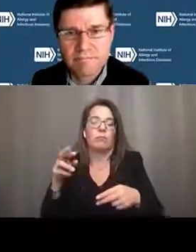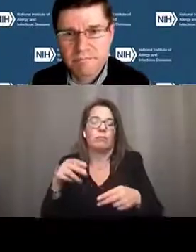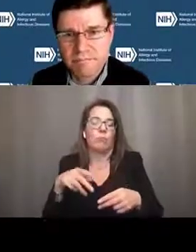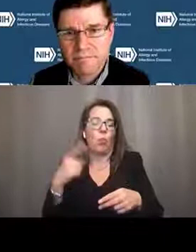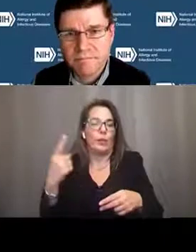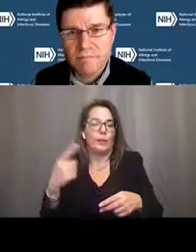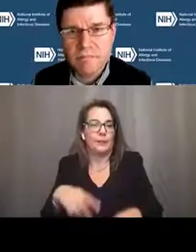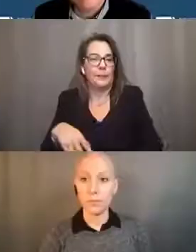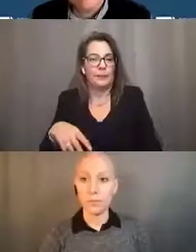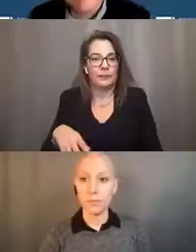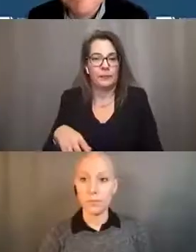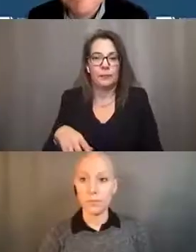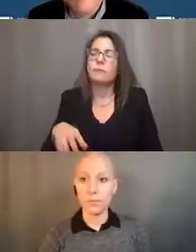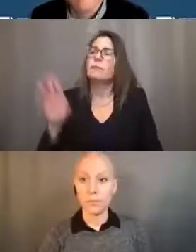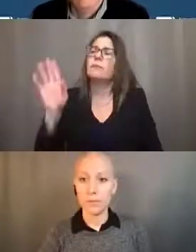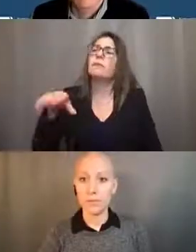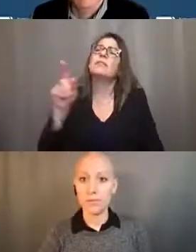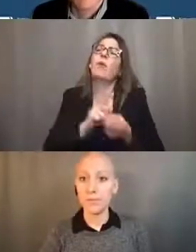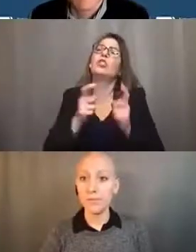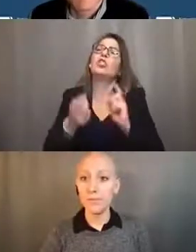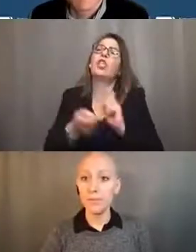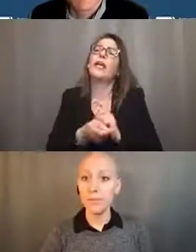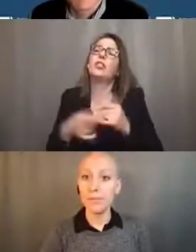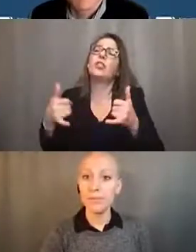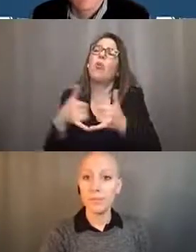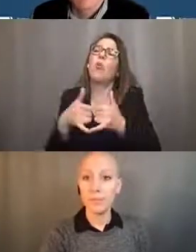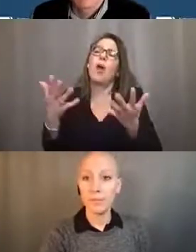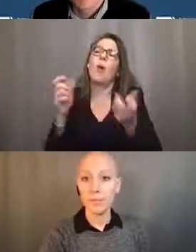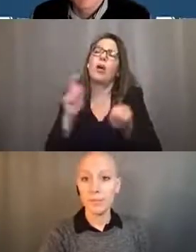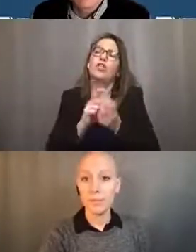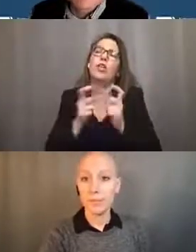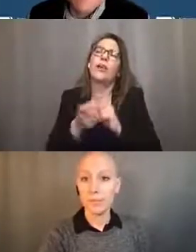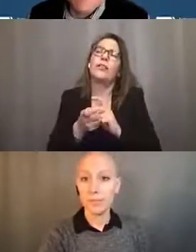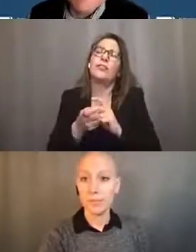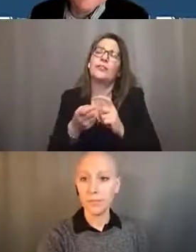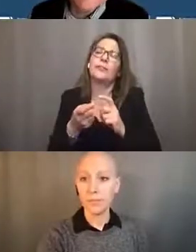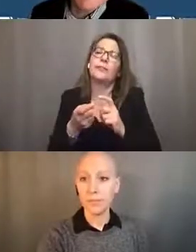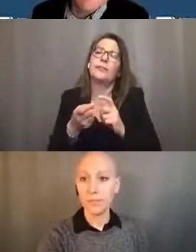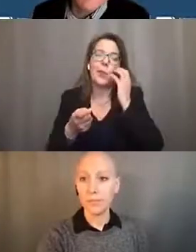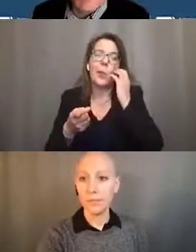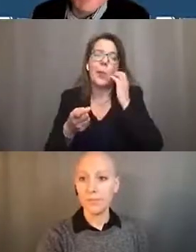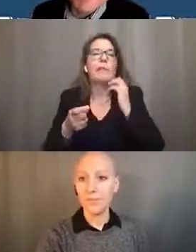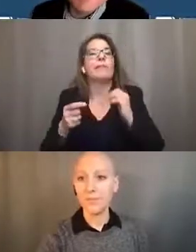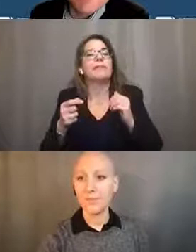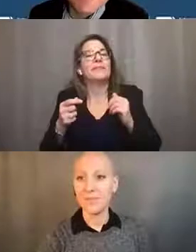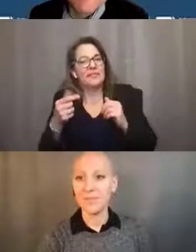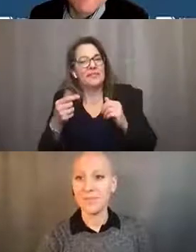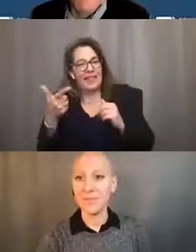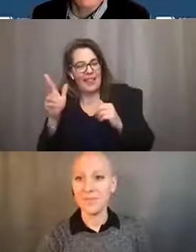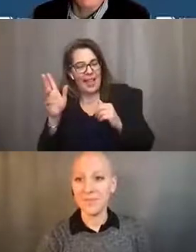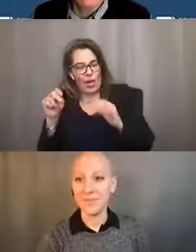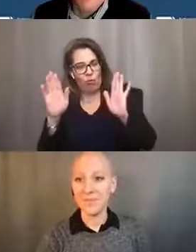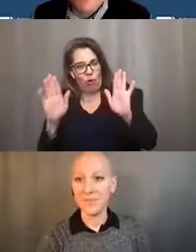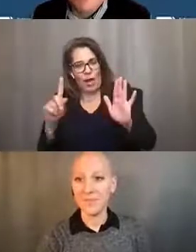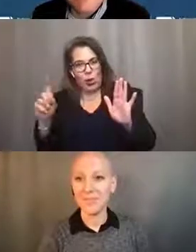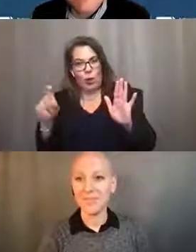What if I want to make changes? I got my award and I want to make changes. Glen McGugan: That's a great question and one that we get often.